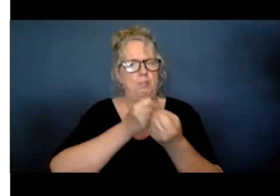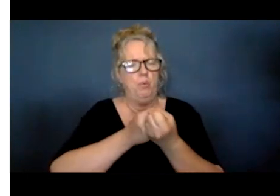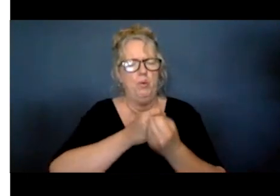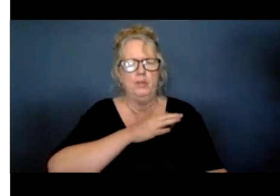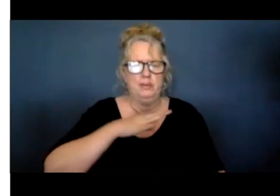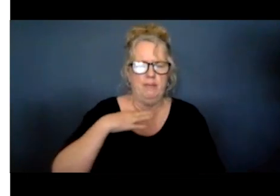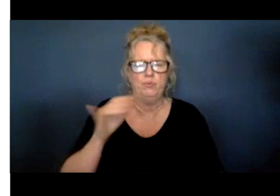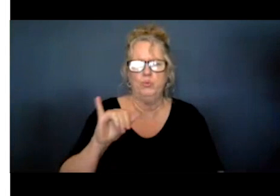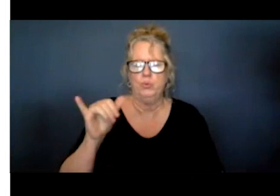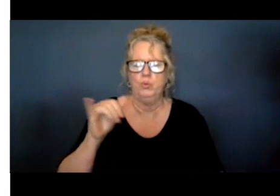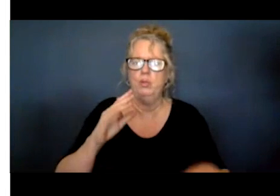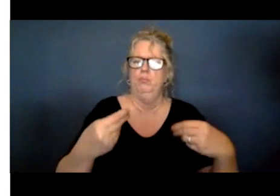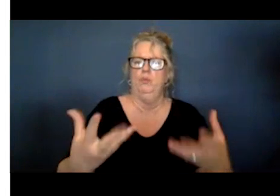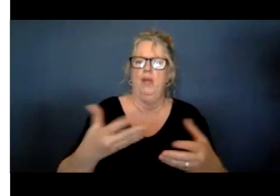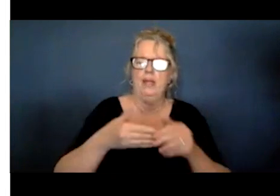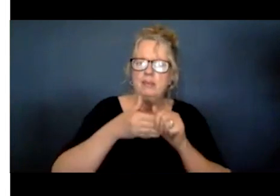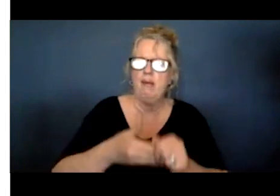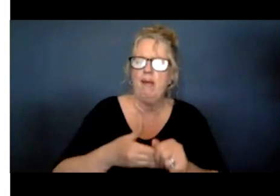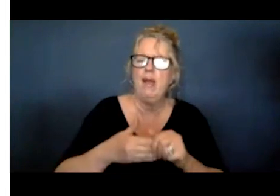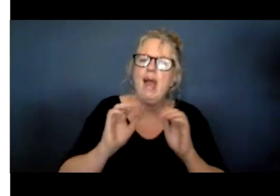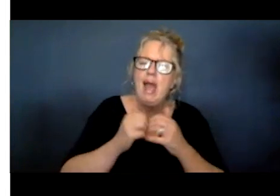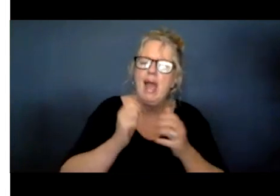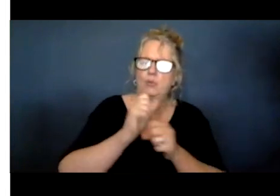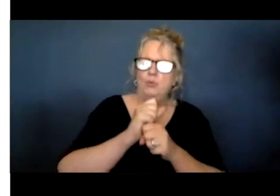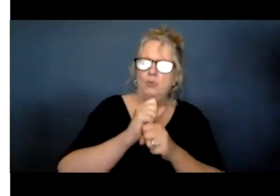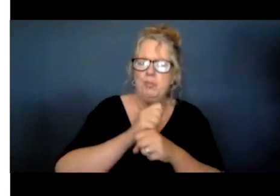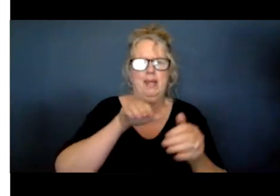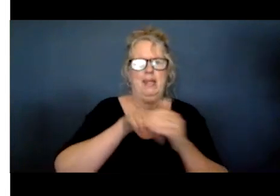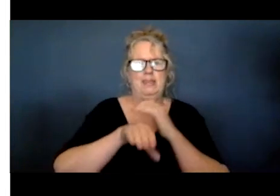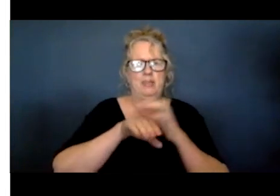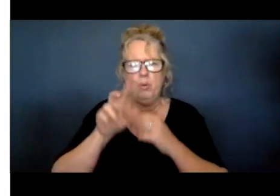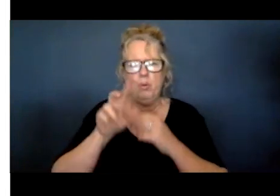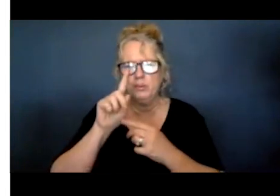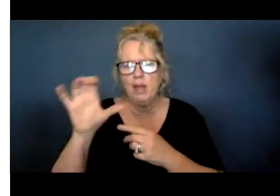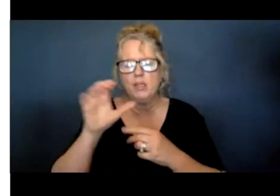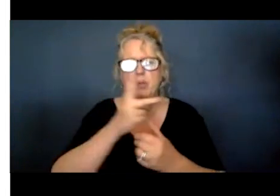Include guidance on how to make documents accessible, how to use built-in features